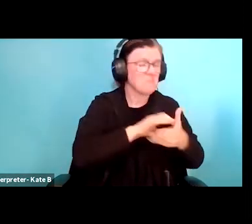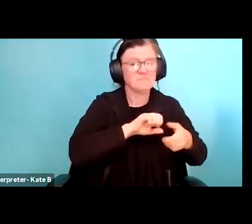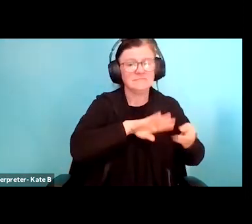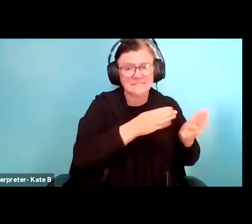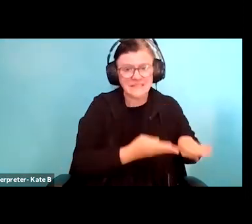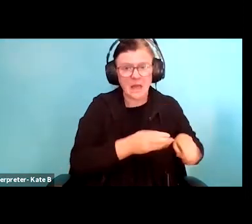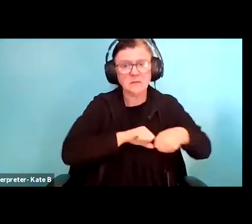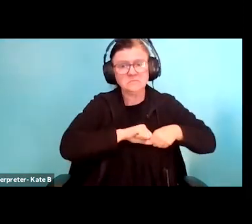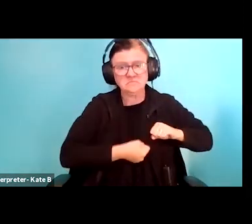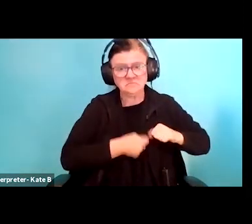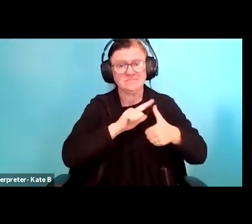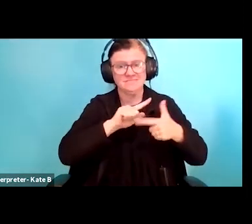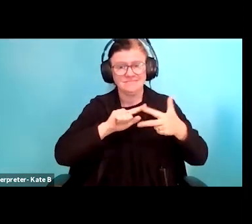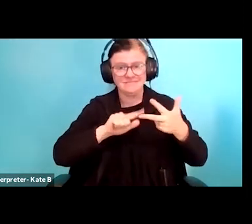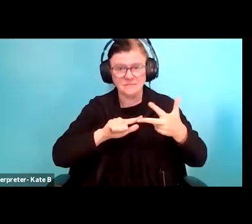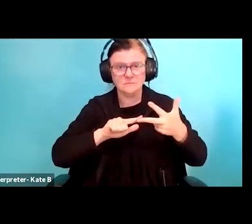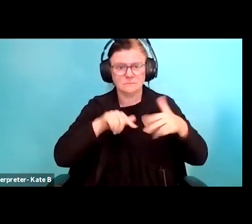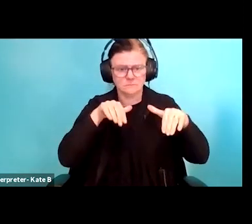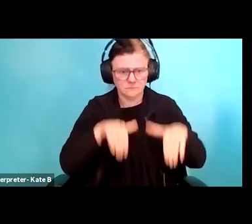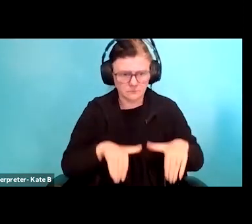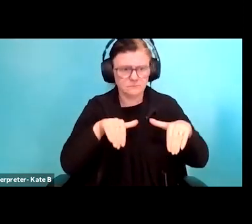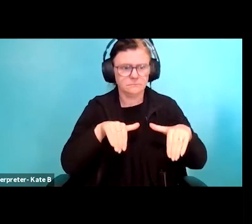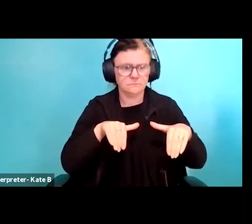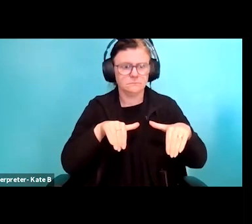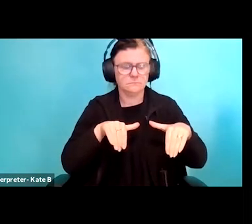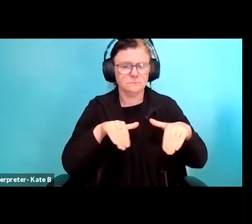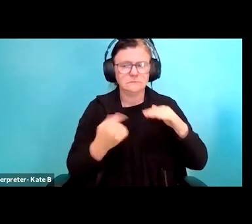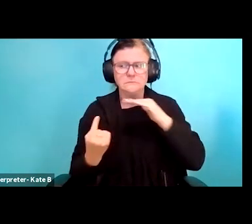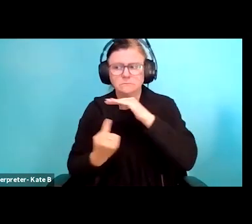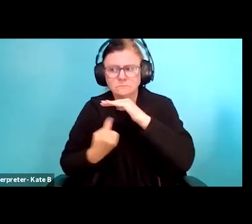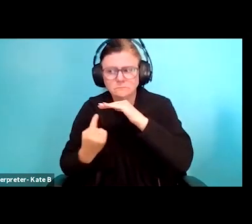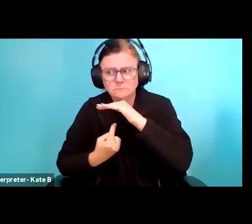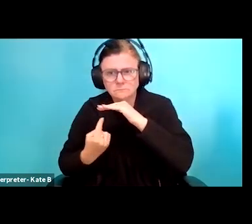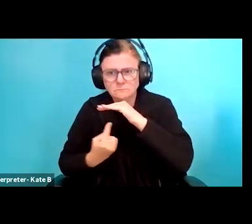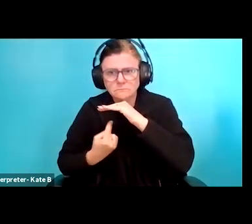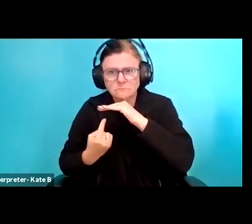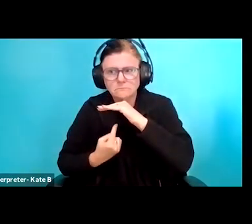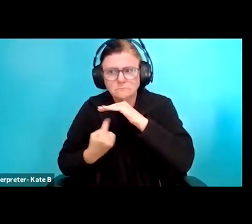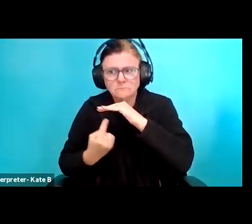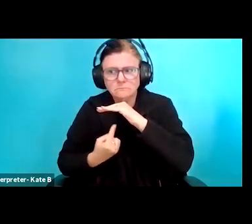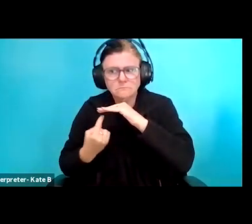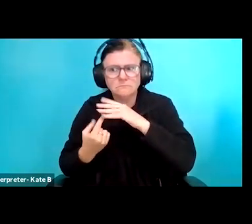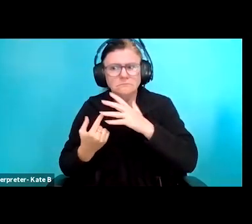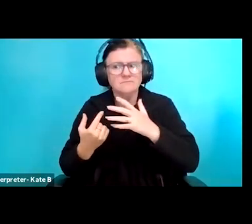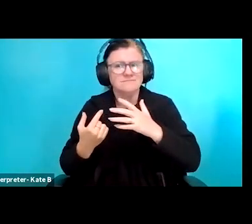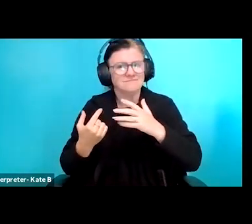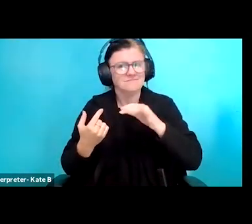can suddenly put someone in a state of social isolation. That is a shock to the system